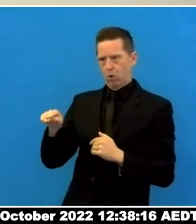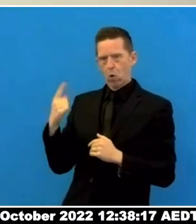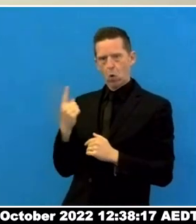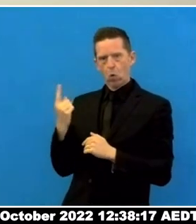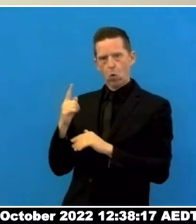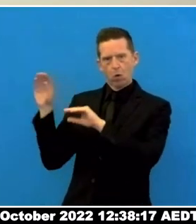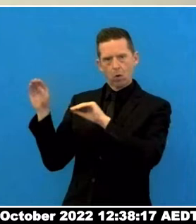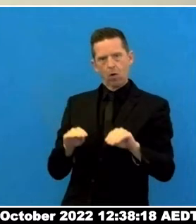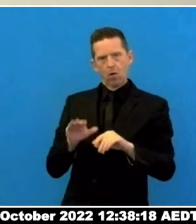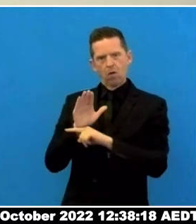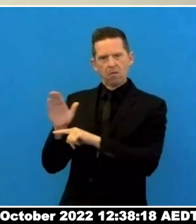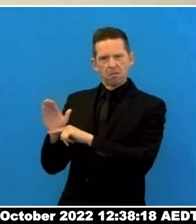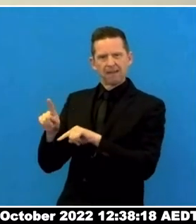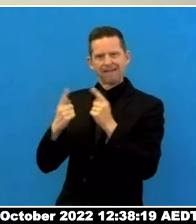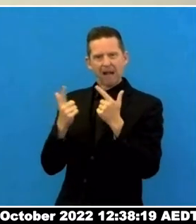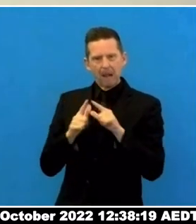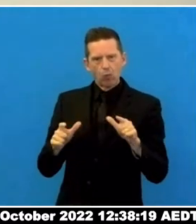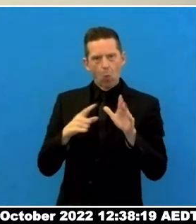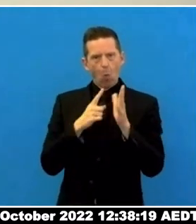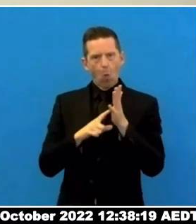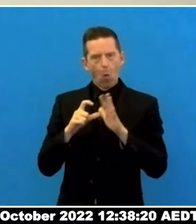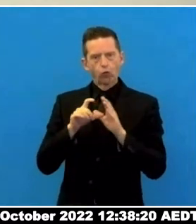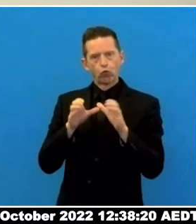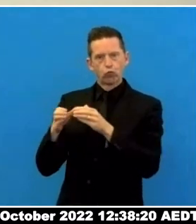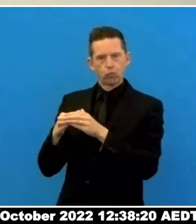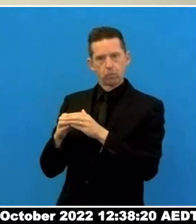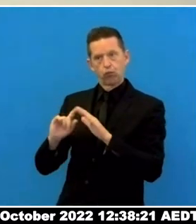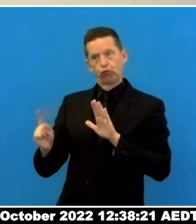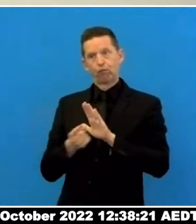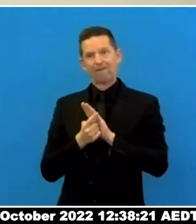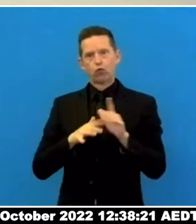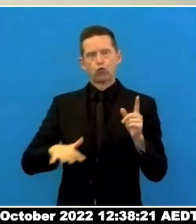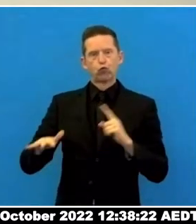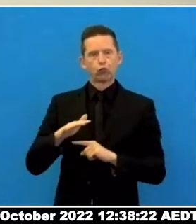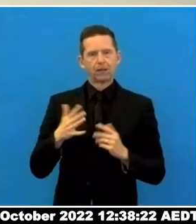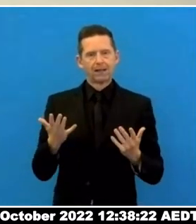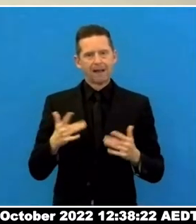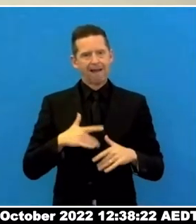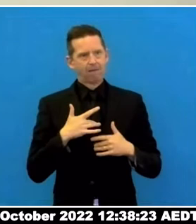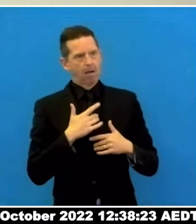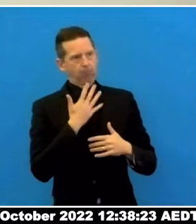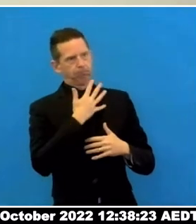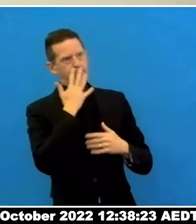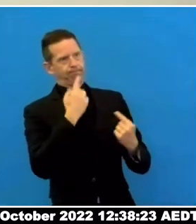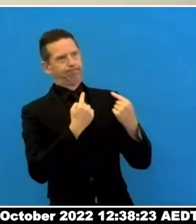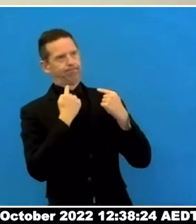and linguistically diverse communities, in particular from refugee backgrounds. Our research and the community consultation